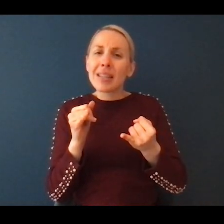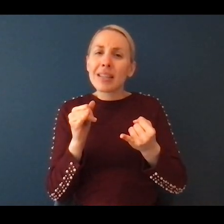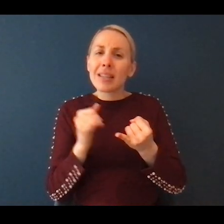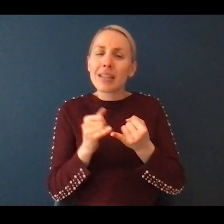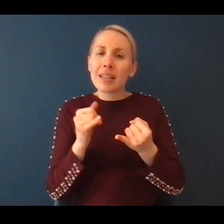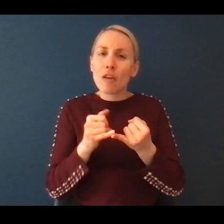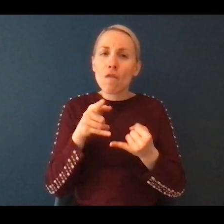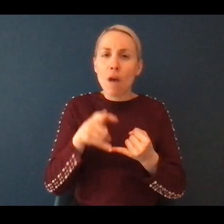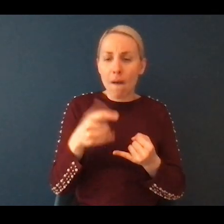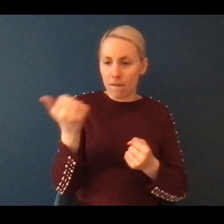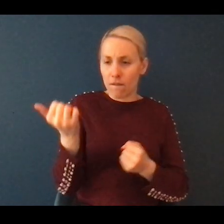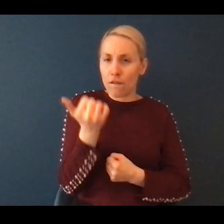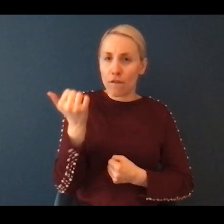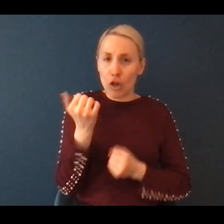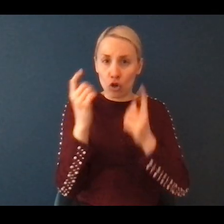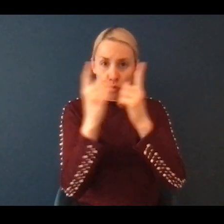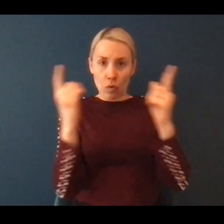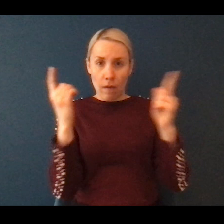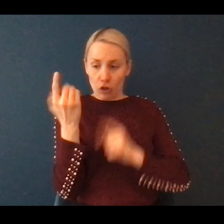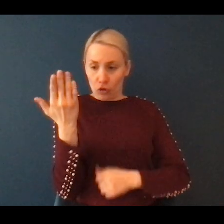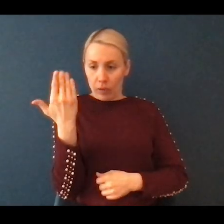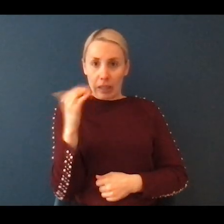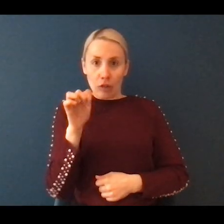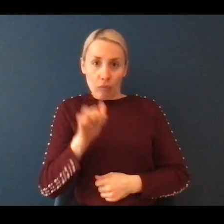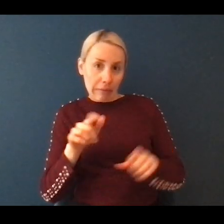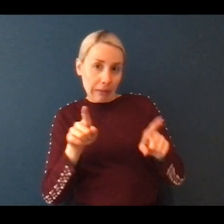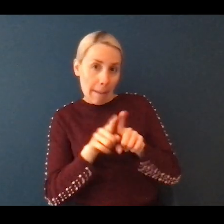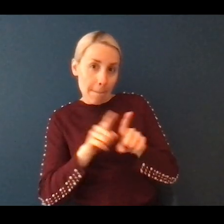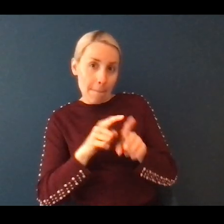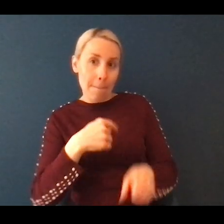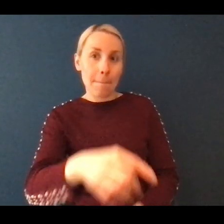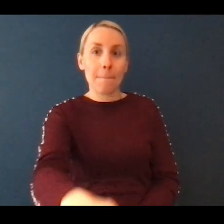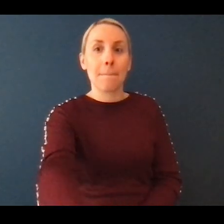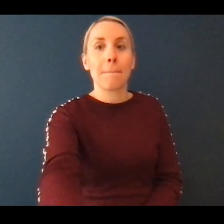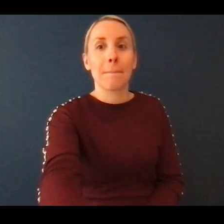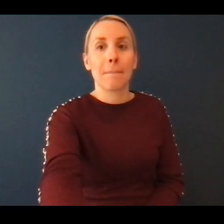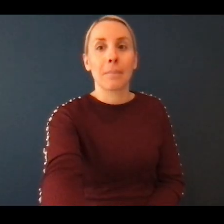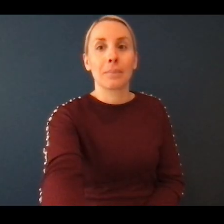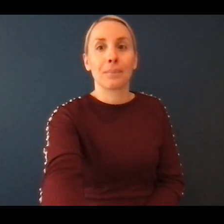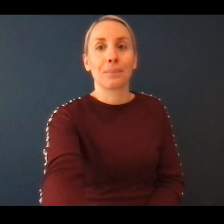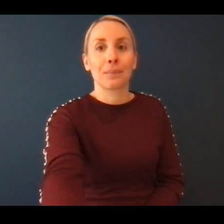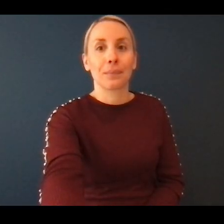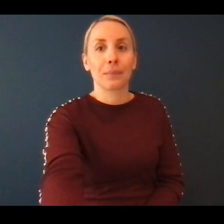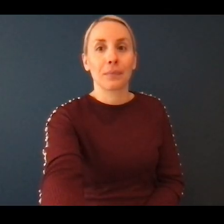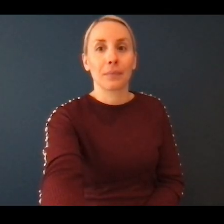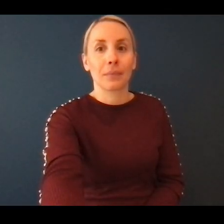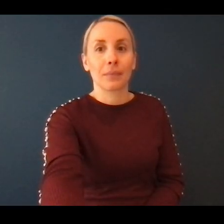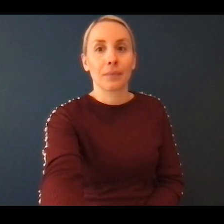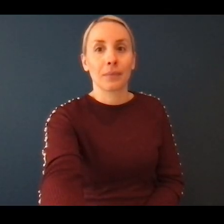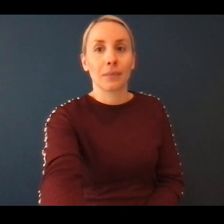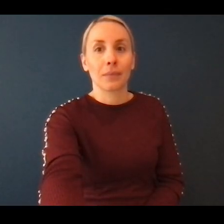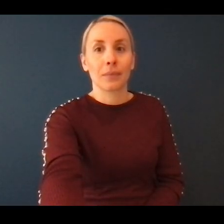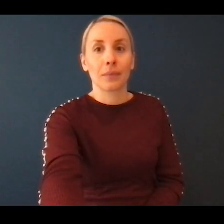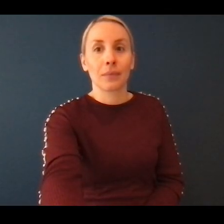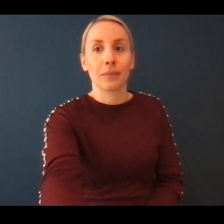is that right. Yeah definitely so yes for me the award came at a time in which I was